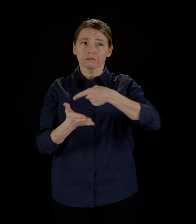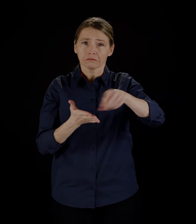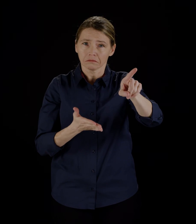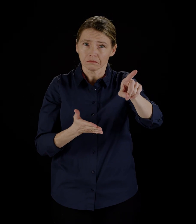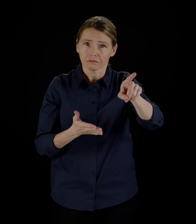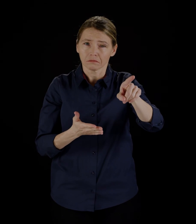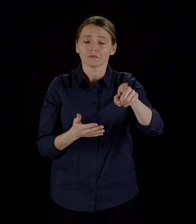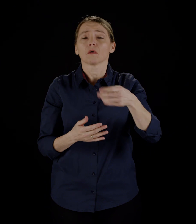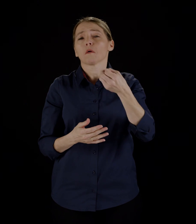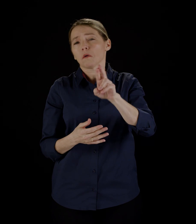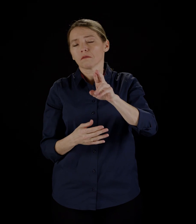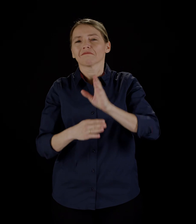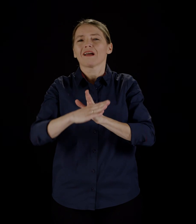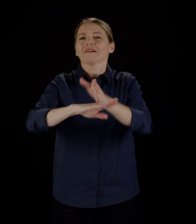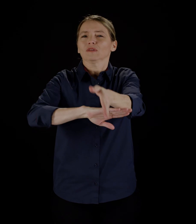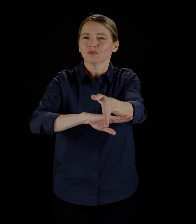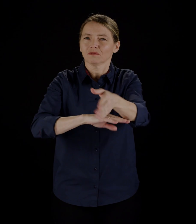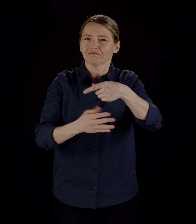or at the end of a billing cycle.